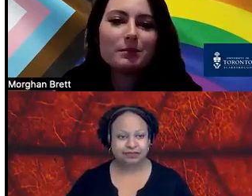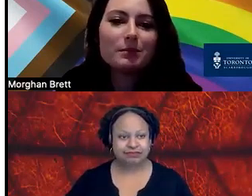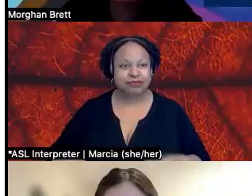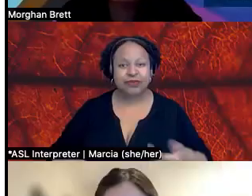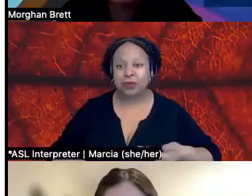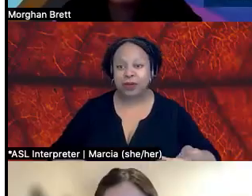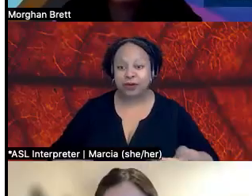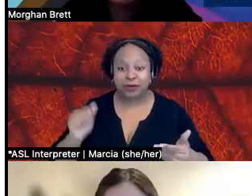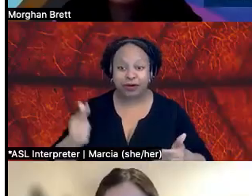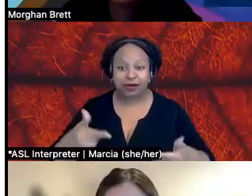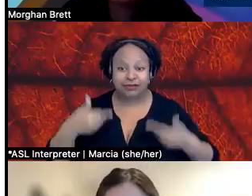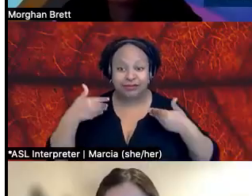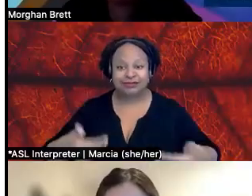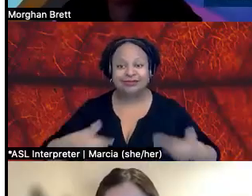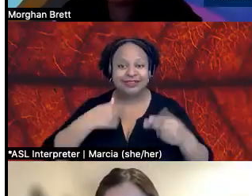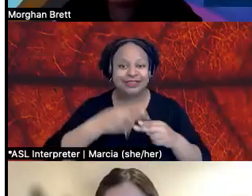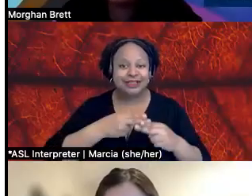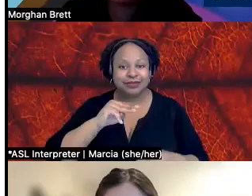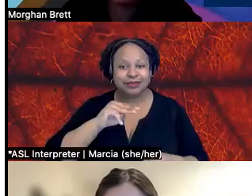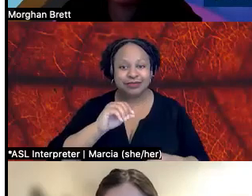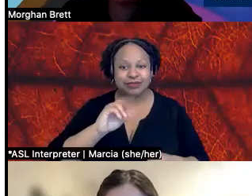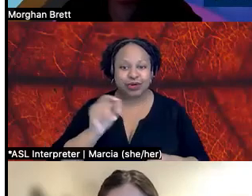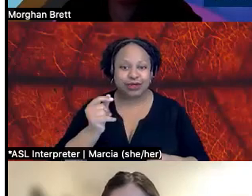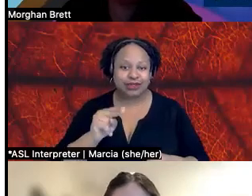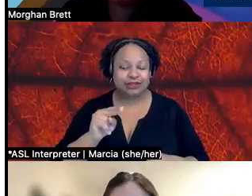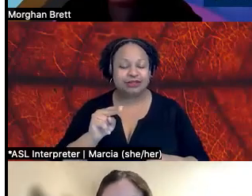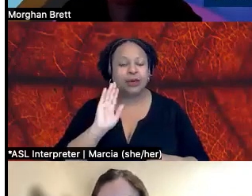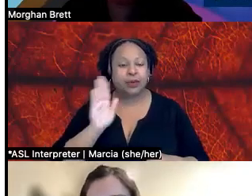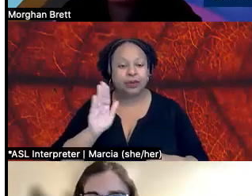My name is Morgan and I will be moderating the student panel.